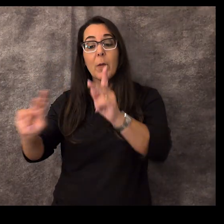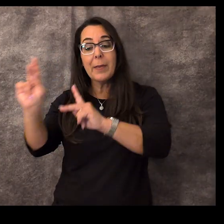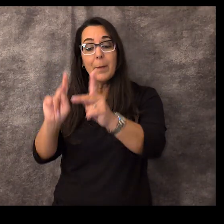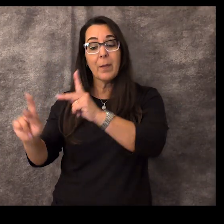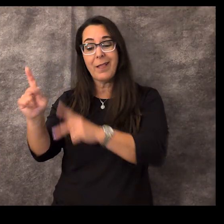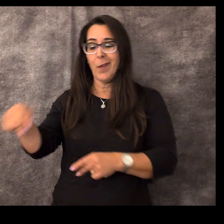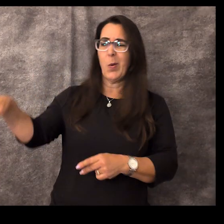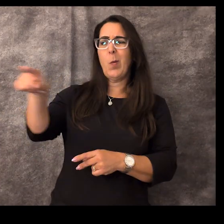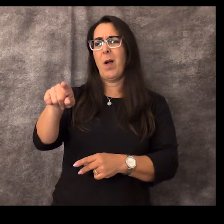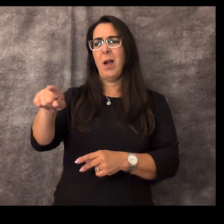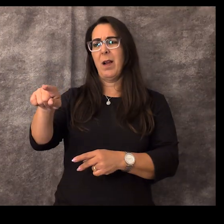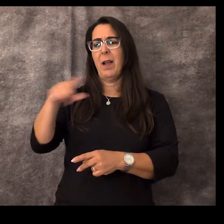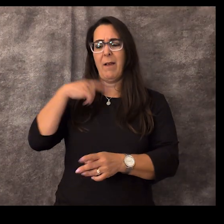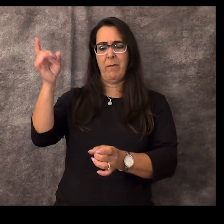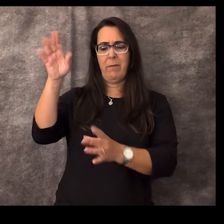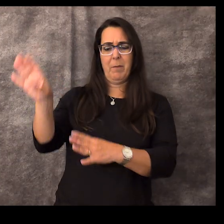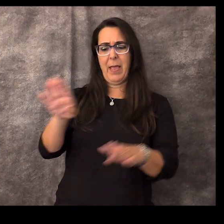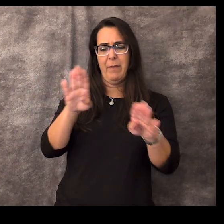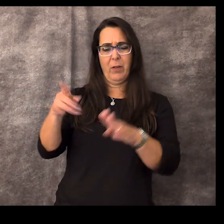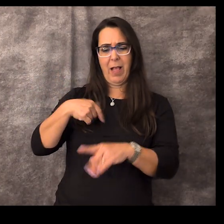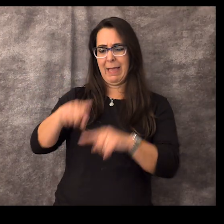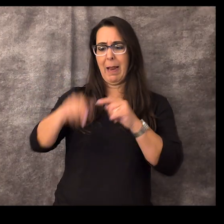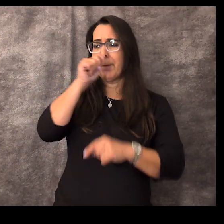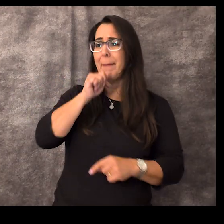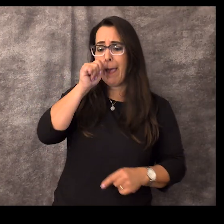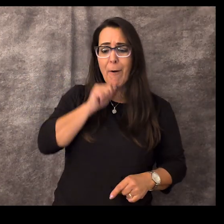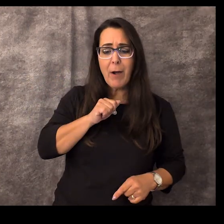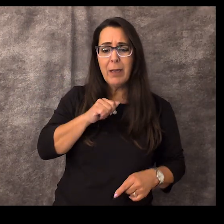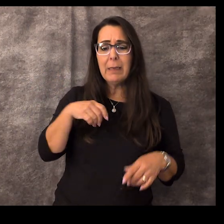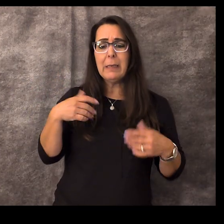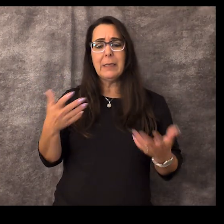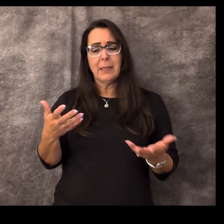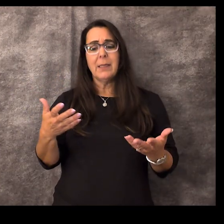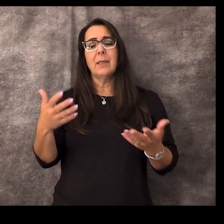that are behaving in ways that I find unbearable, often times